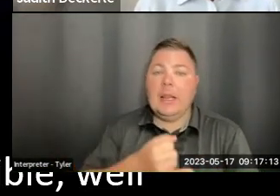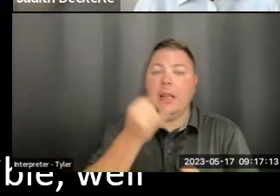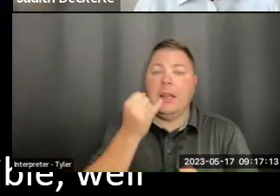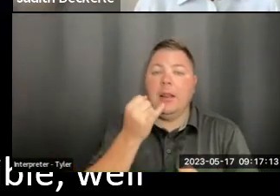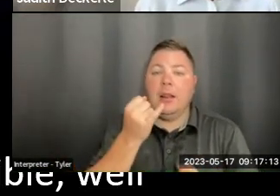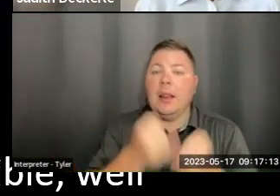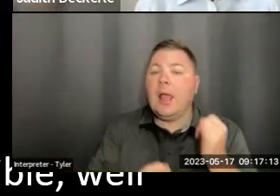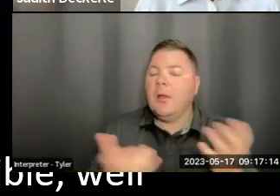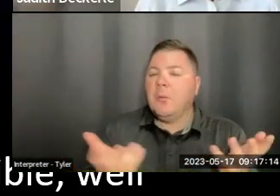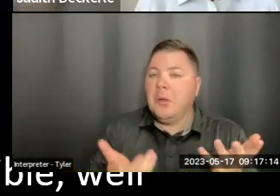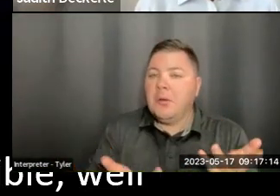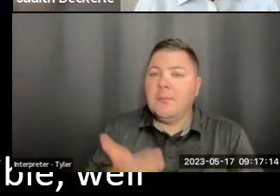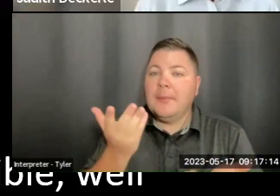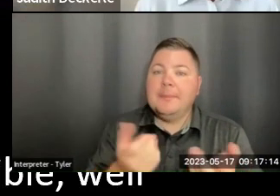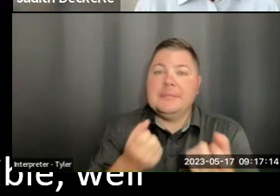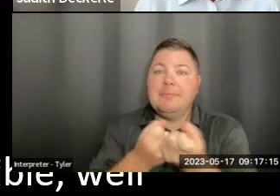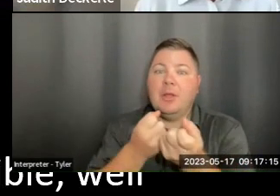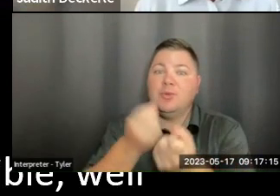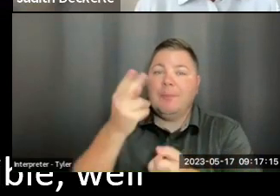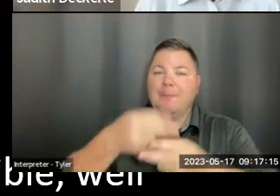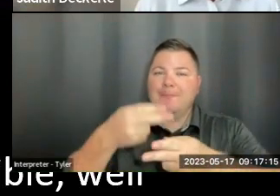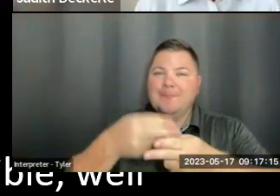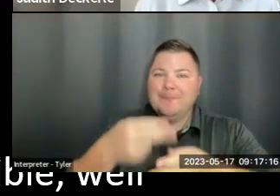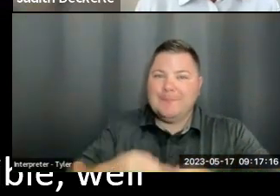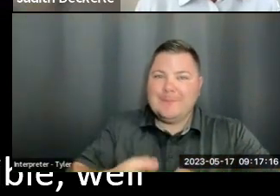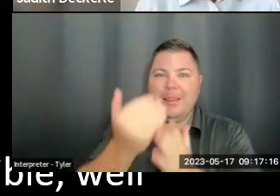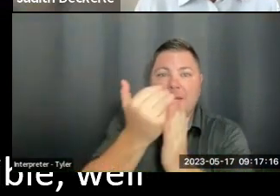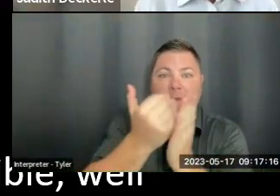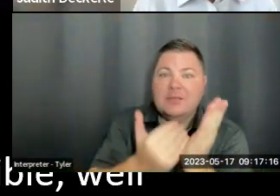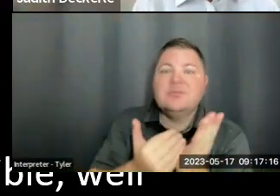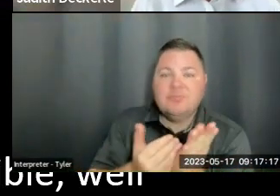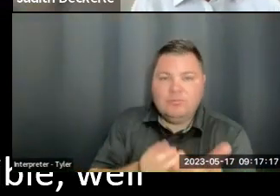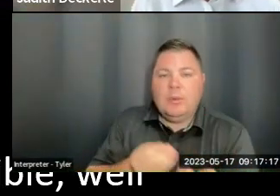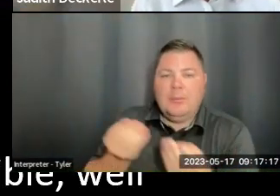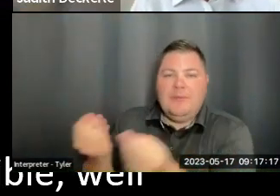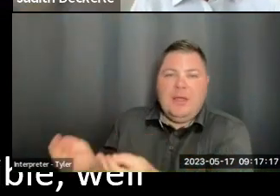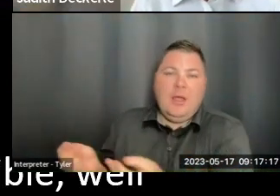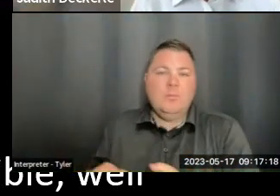the video live.